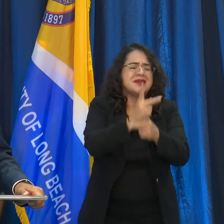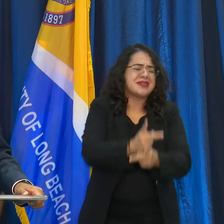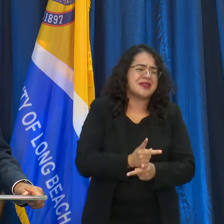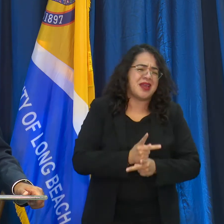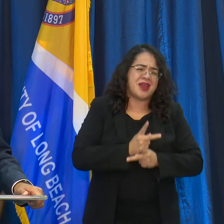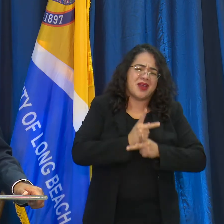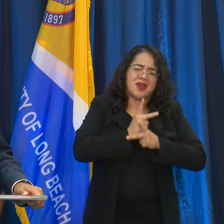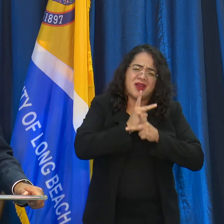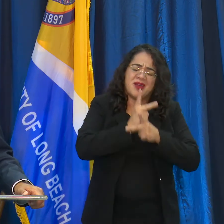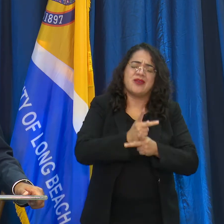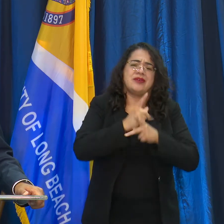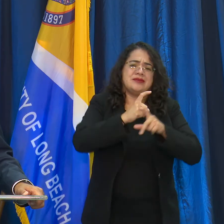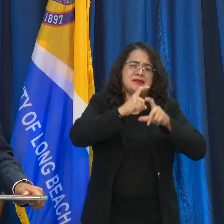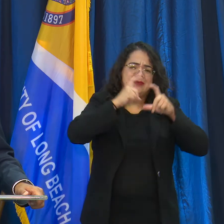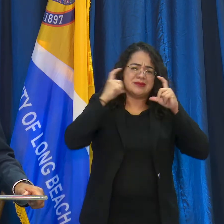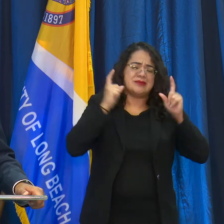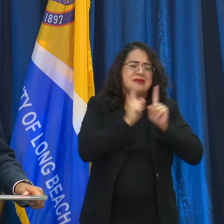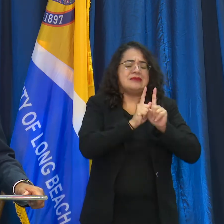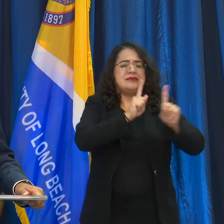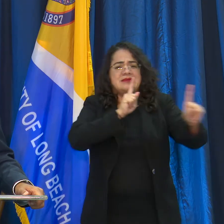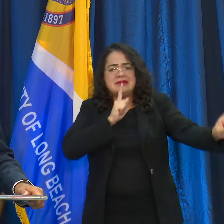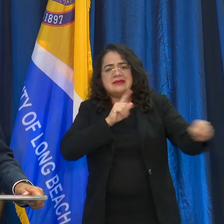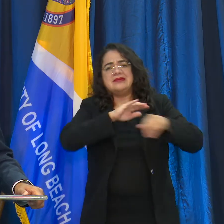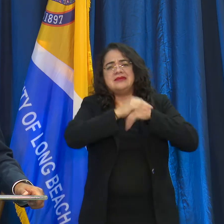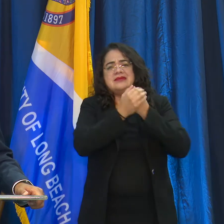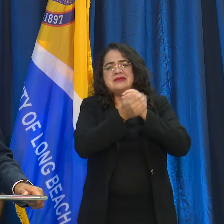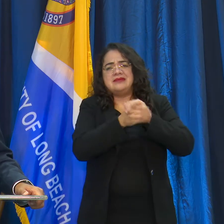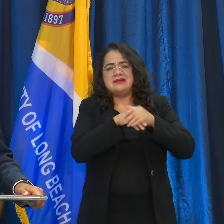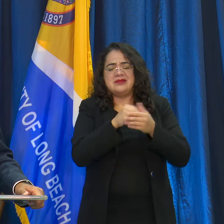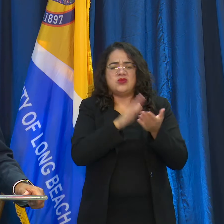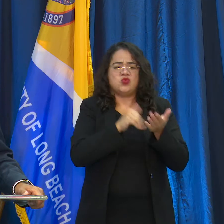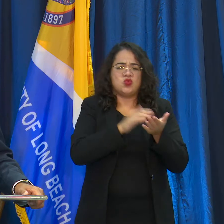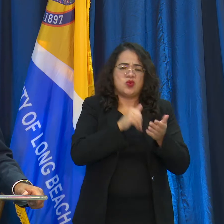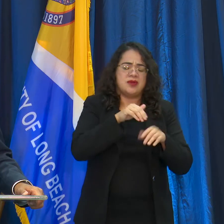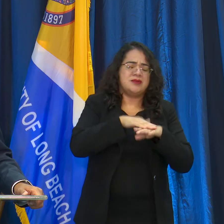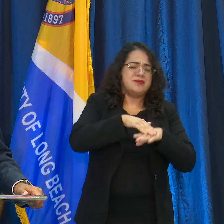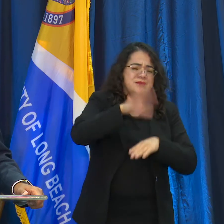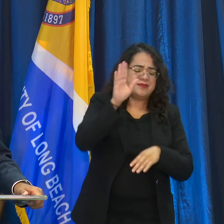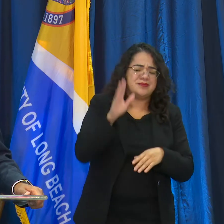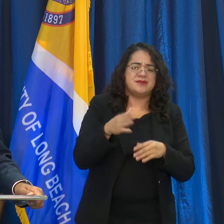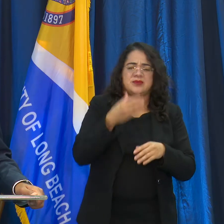seriousness of COVID-19 and this health crisis. Thankfully